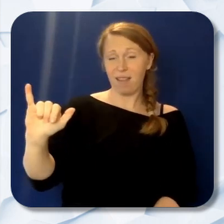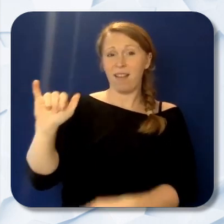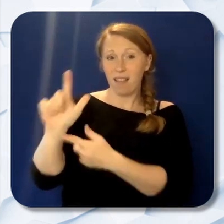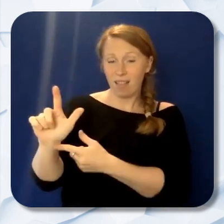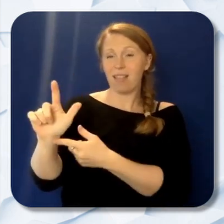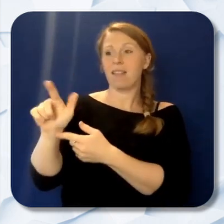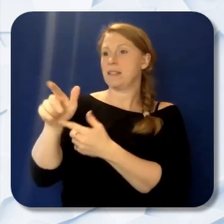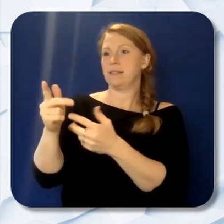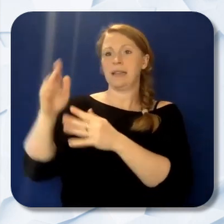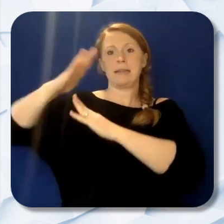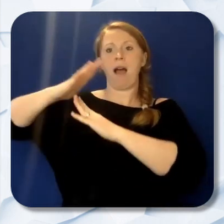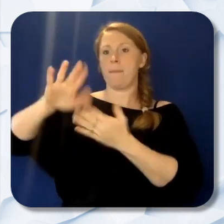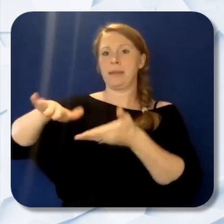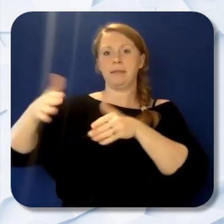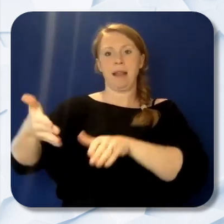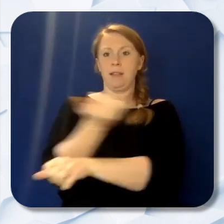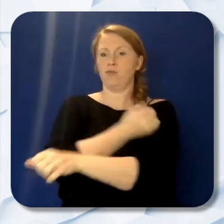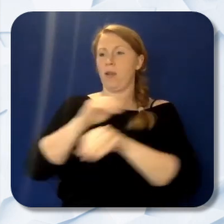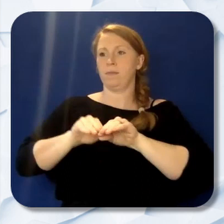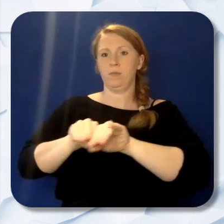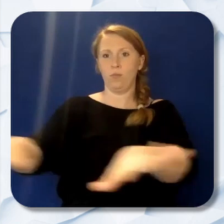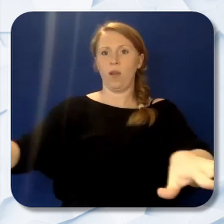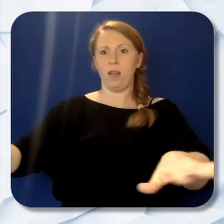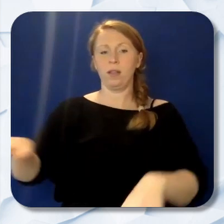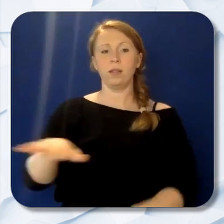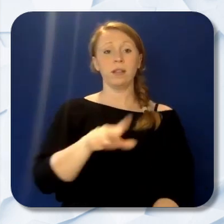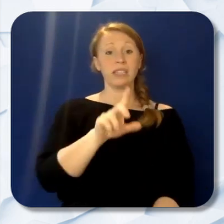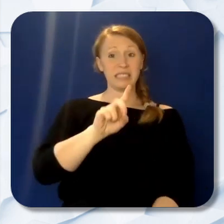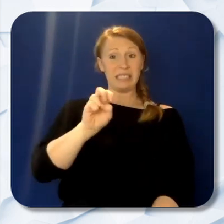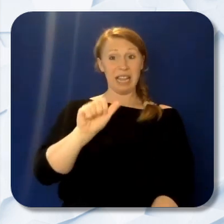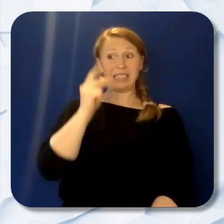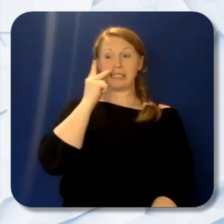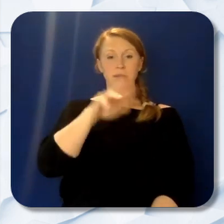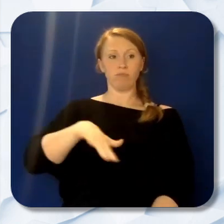ever had widespread. The DEA has seized Fentanyl in all fifty States, suburban,